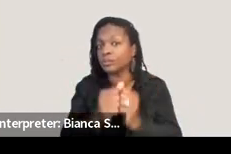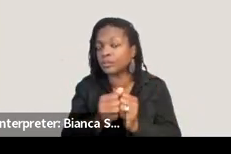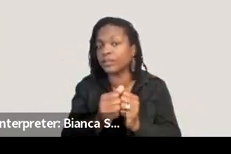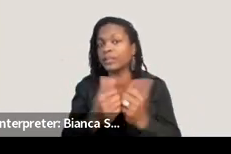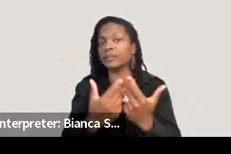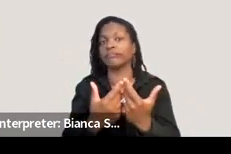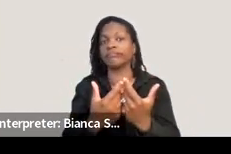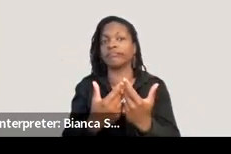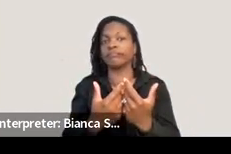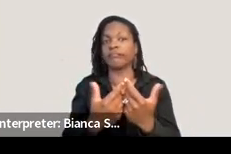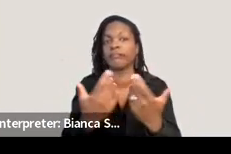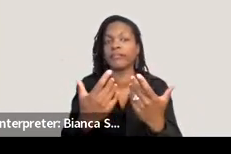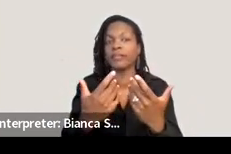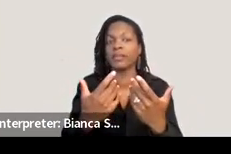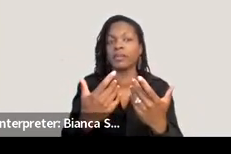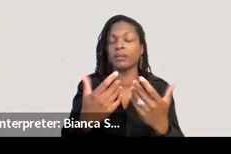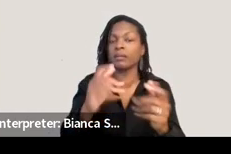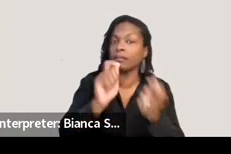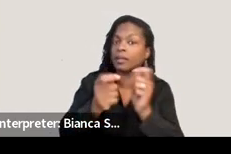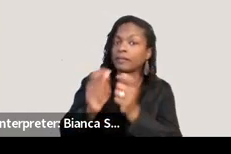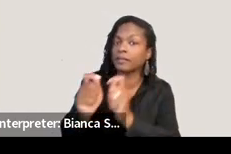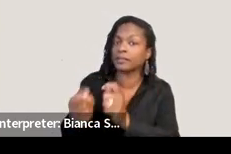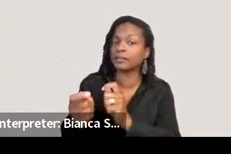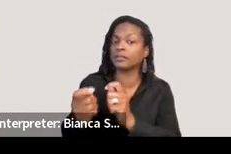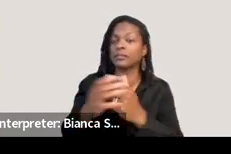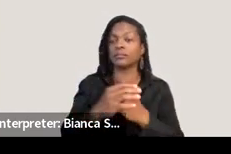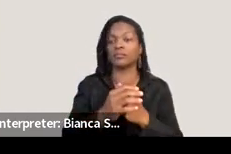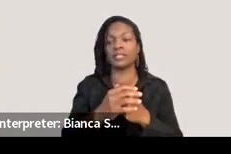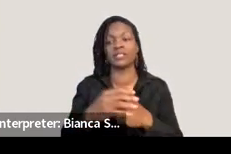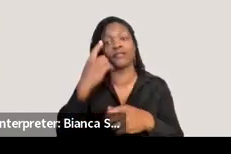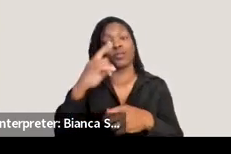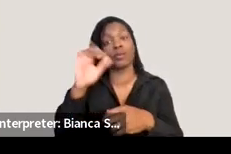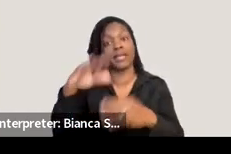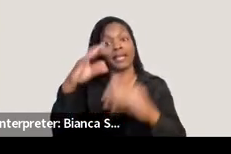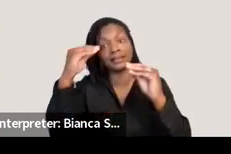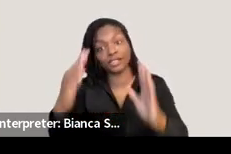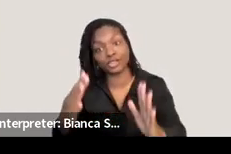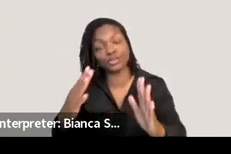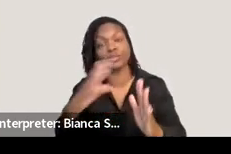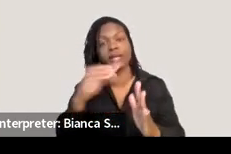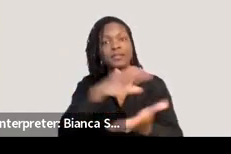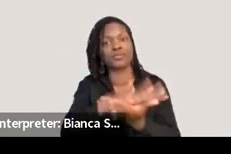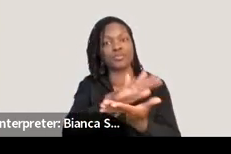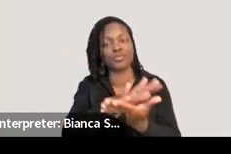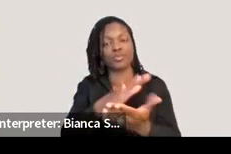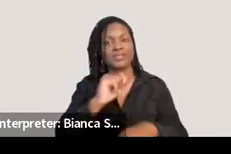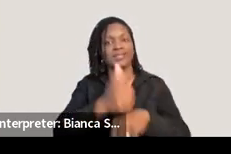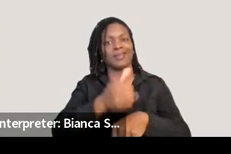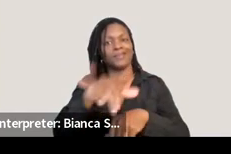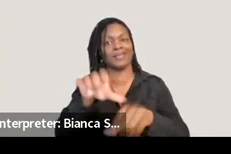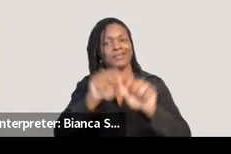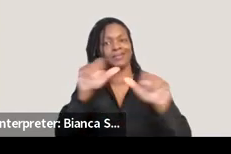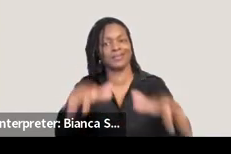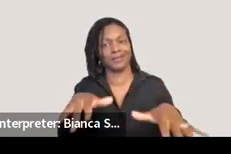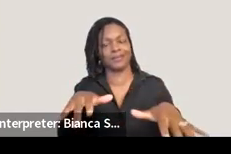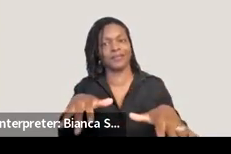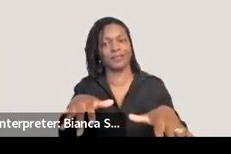So it's up to the school and the teachers to set up. This system whereby that we're able to help the student.